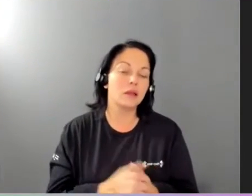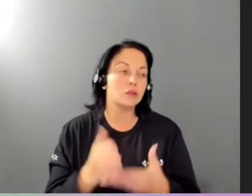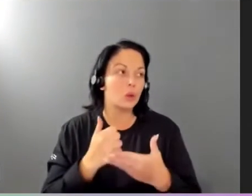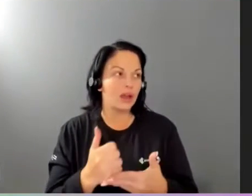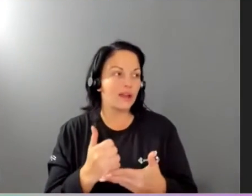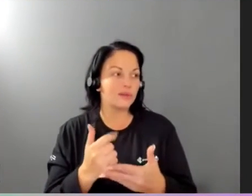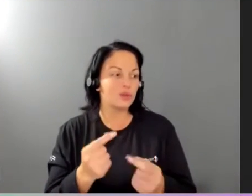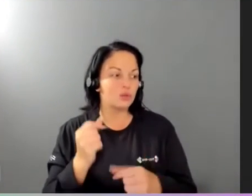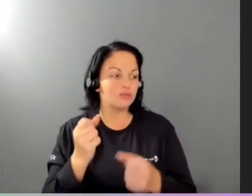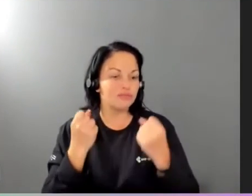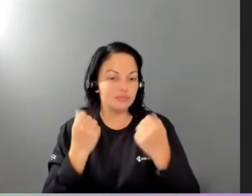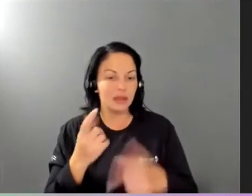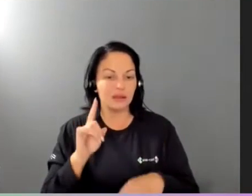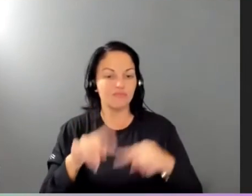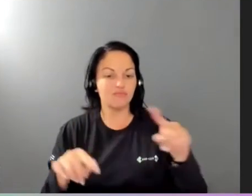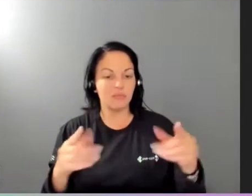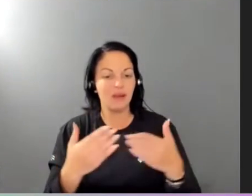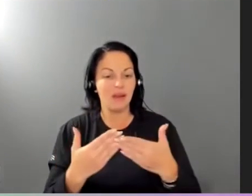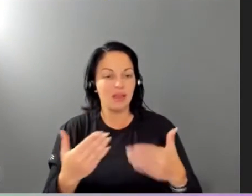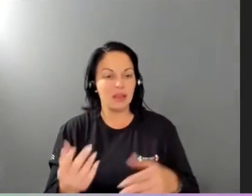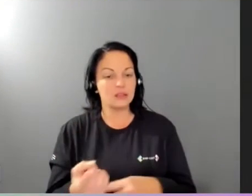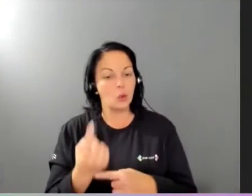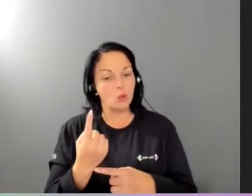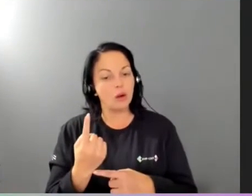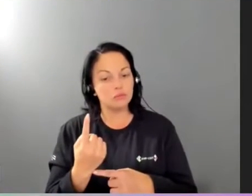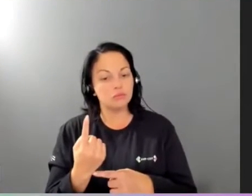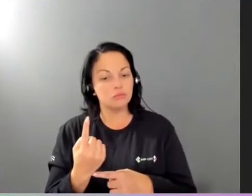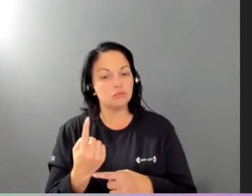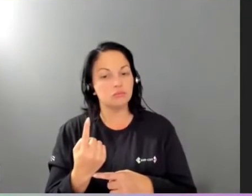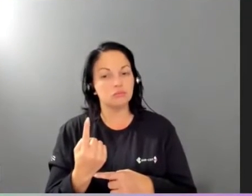matter experts to help come and do that sort of scoring